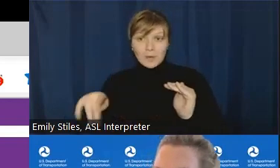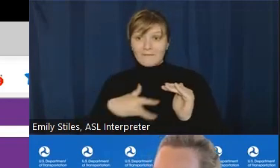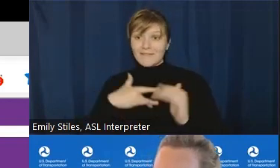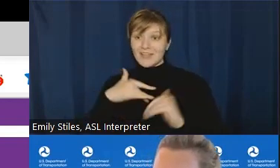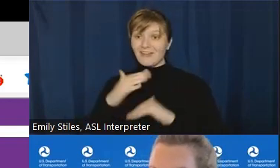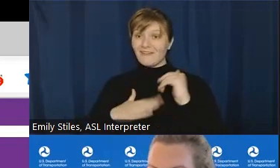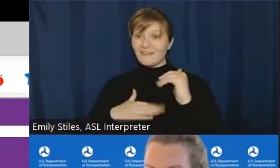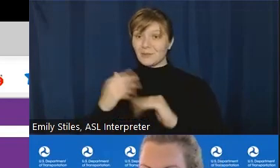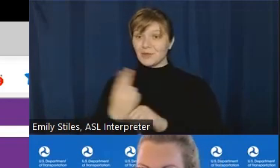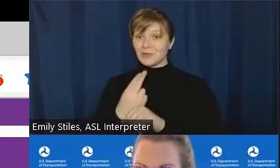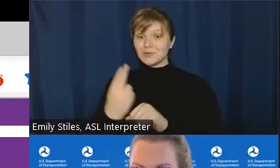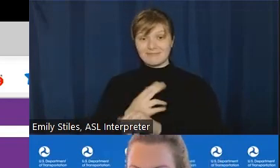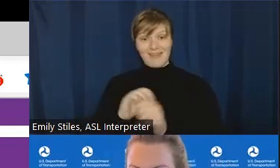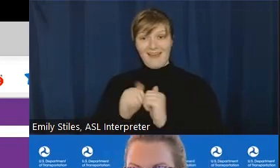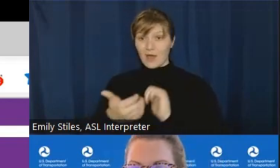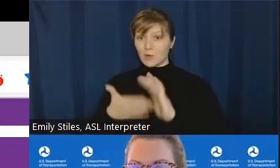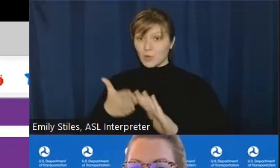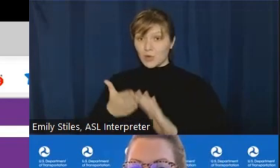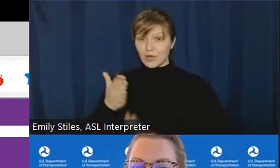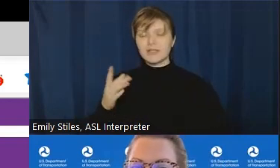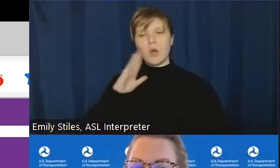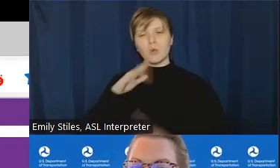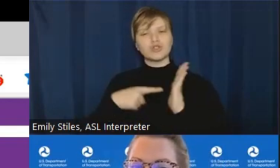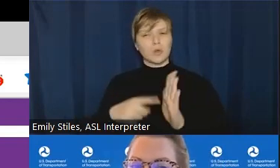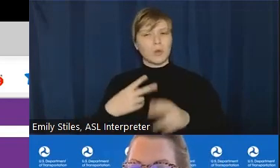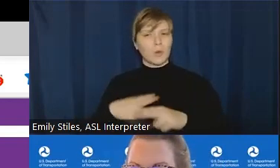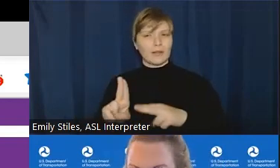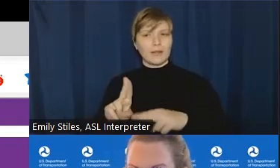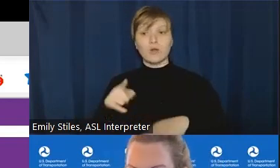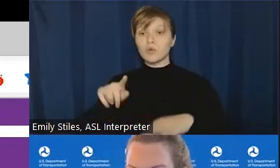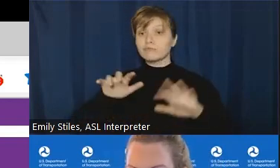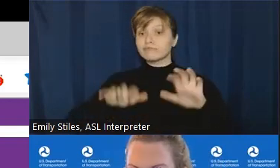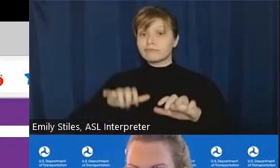How this works, and I will show you quickly, is you can type in your address of where you live,